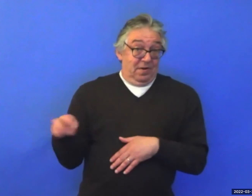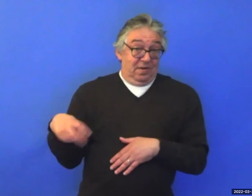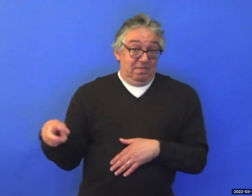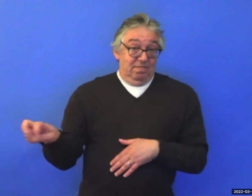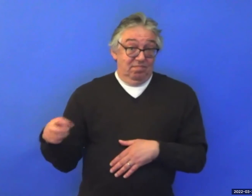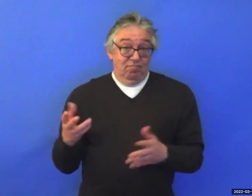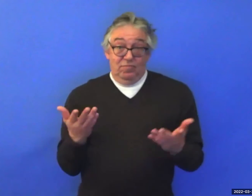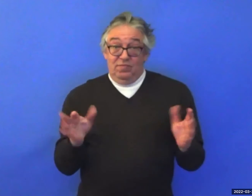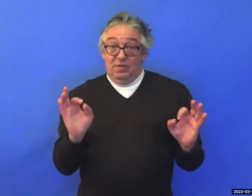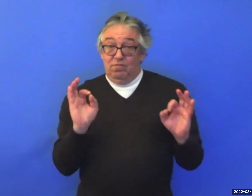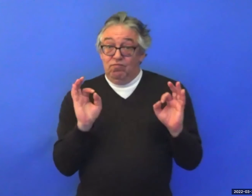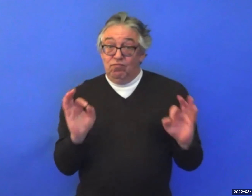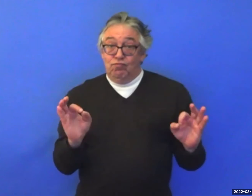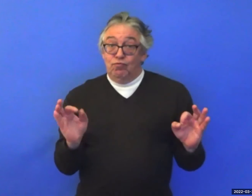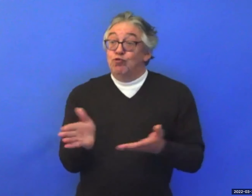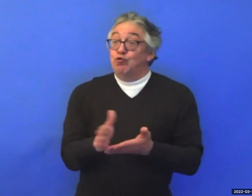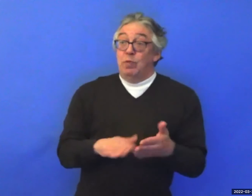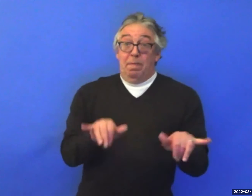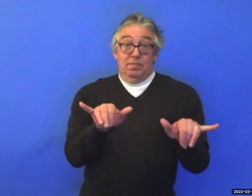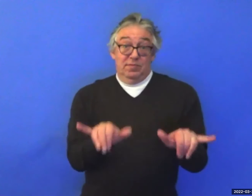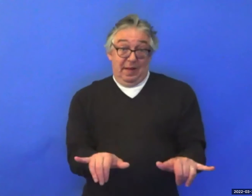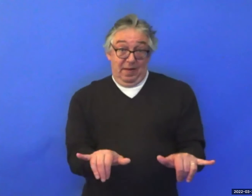Some of them stayed here, so maybe you want to start.